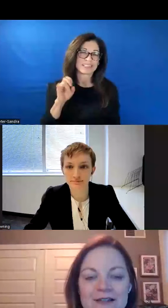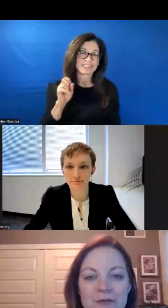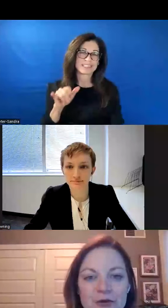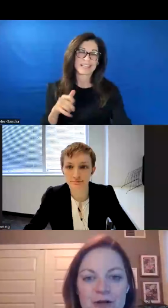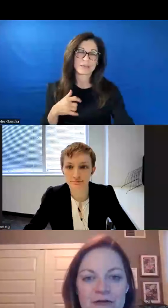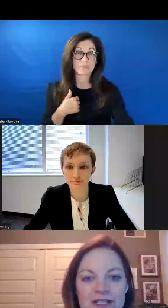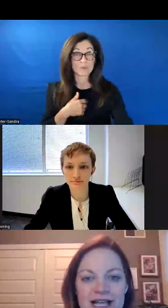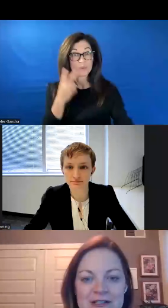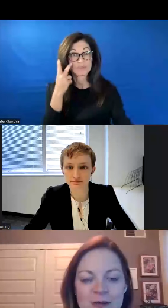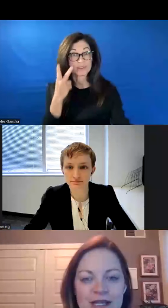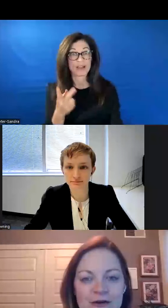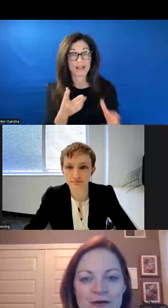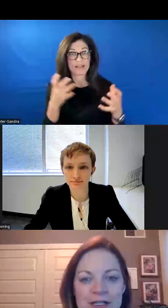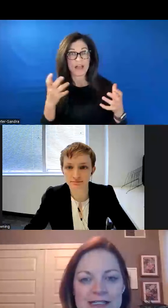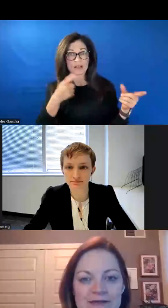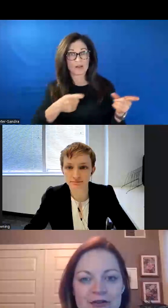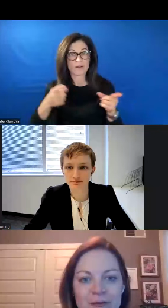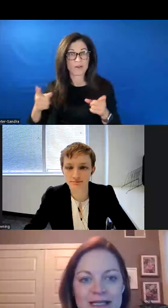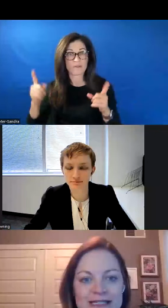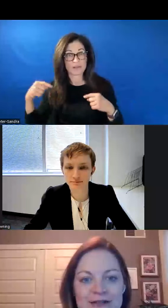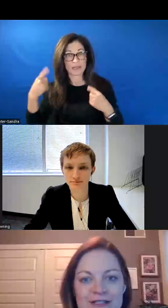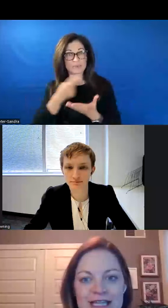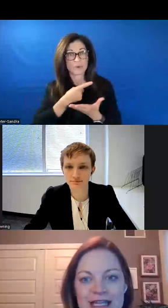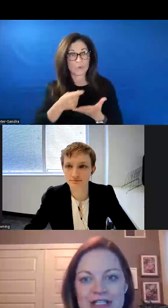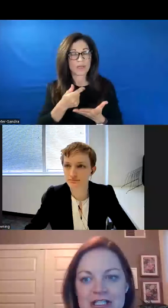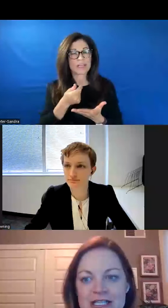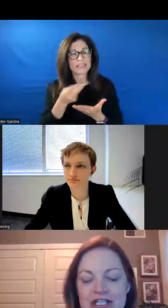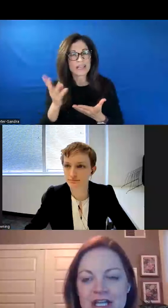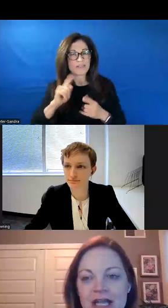SEEING LOTS OF MOVEMENT OVER THE LAST WEEK ON SEVERAL PIECES OF STATE LEGISLATION.